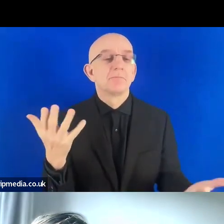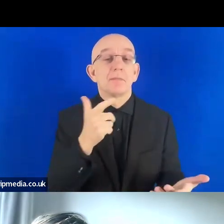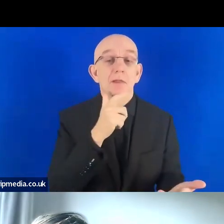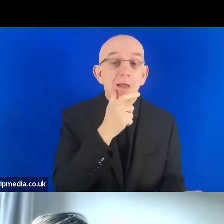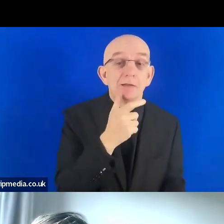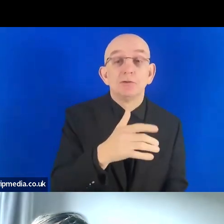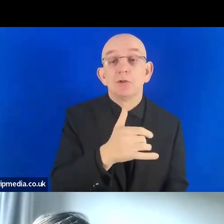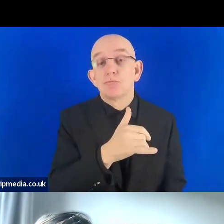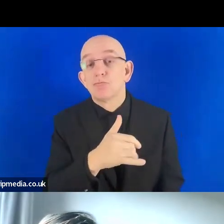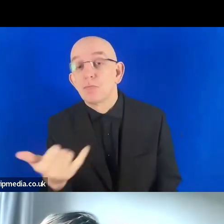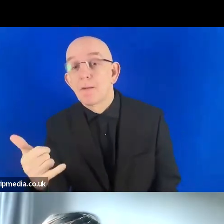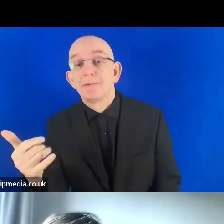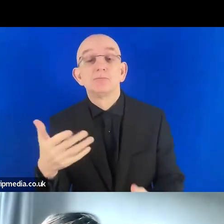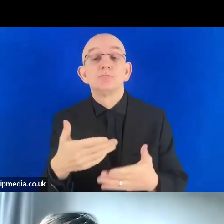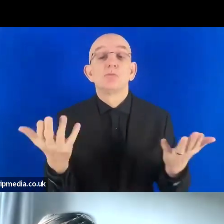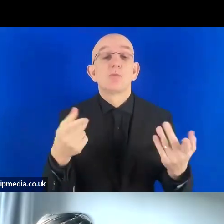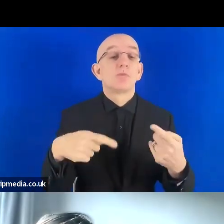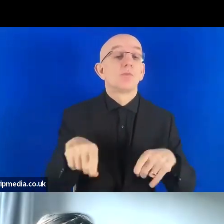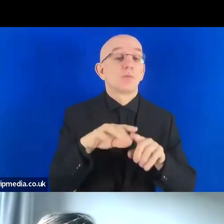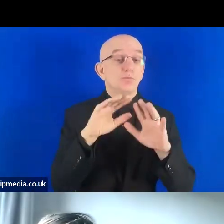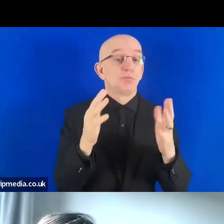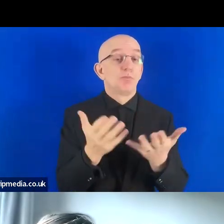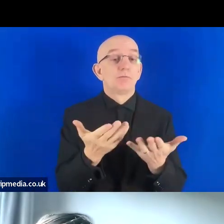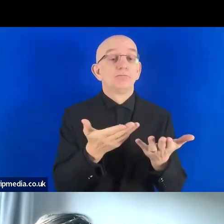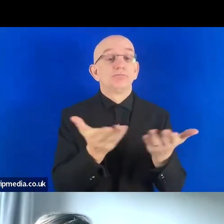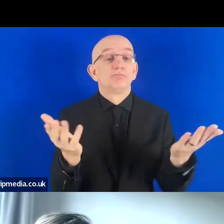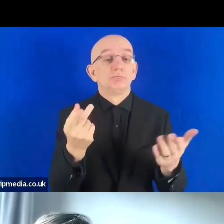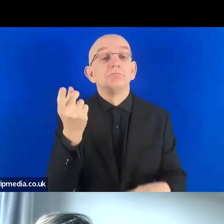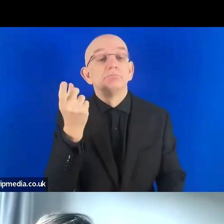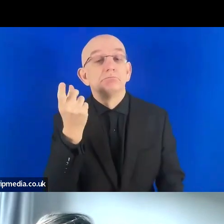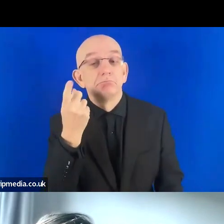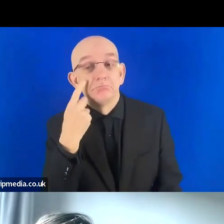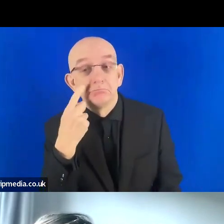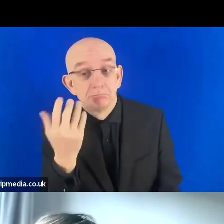Okay, let's try the dreaded IQ test and sale Chesney coalition for the ethnic of,